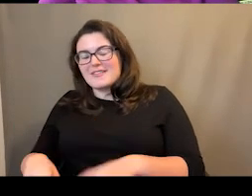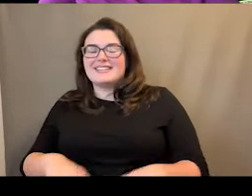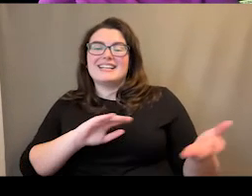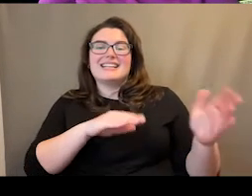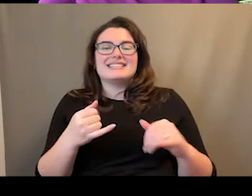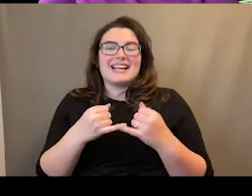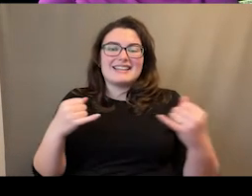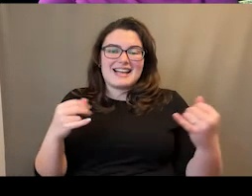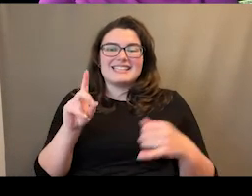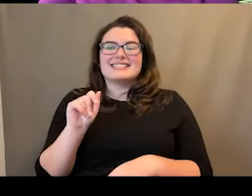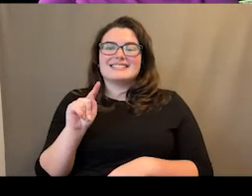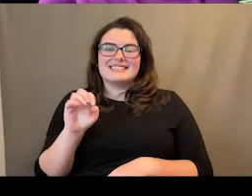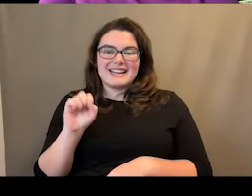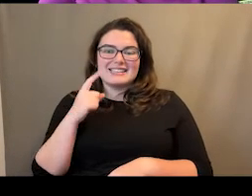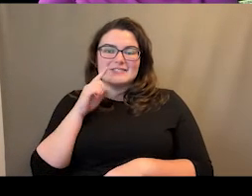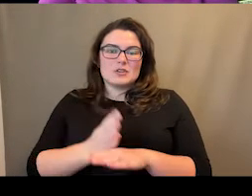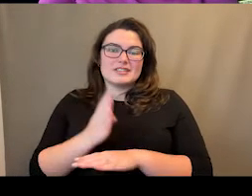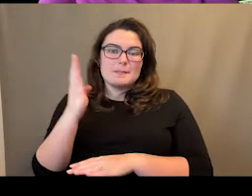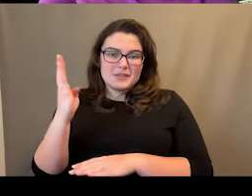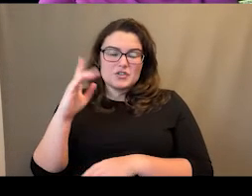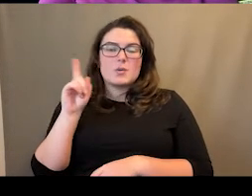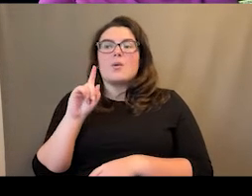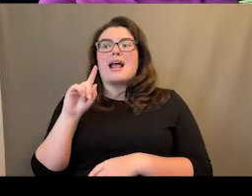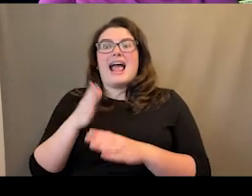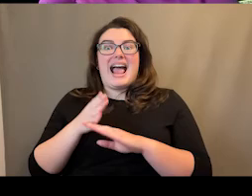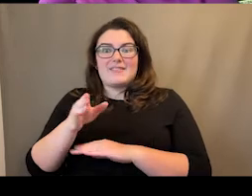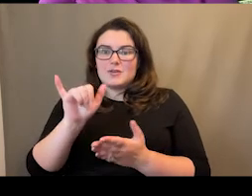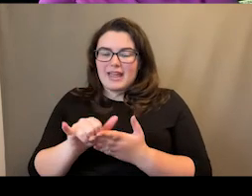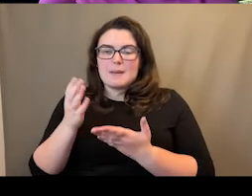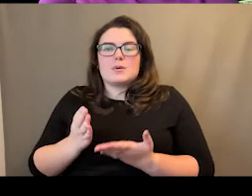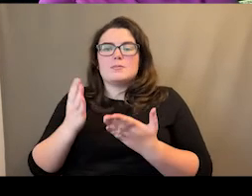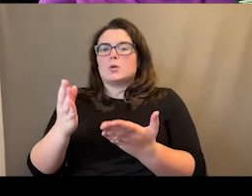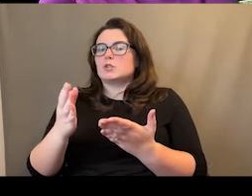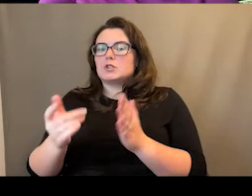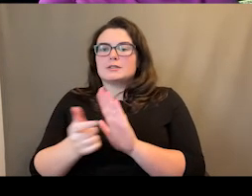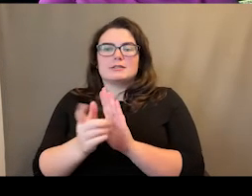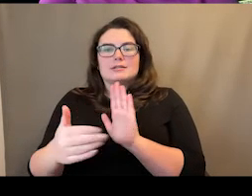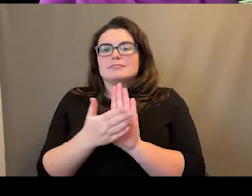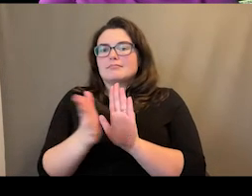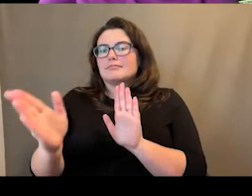submission after which proposals will not be accepted, and they may be returned without review.